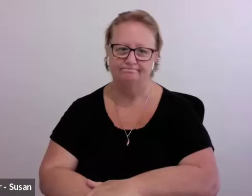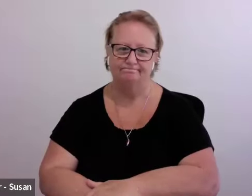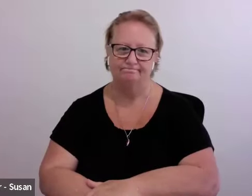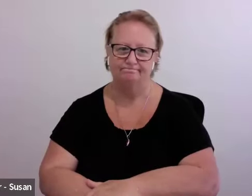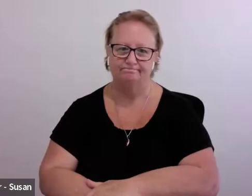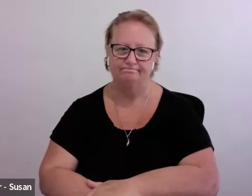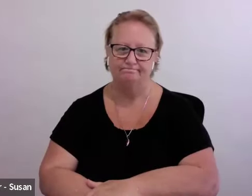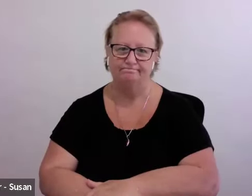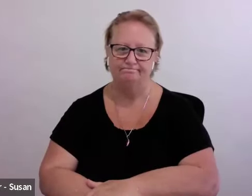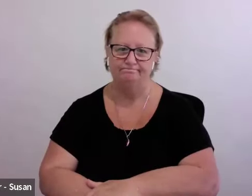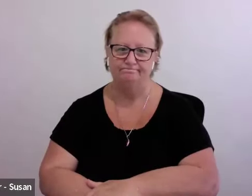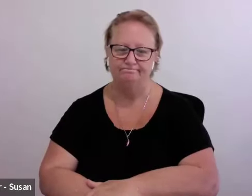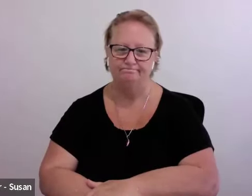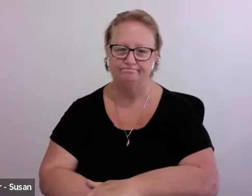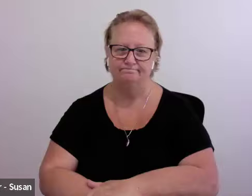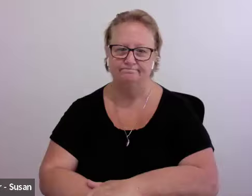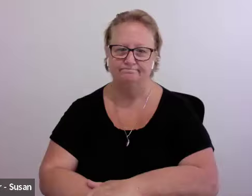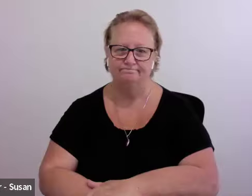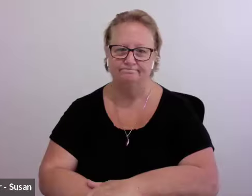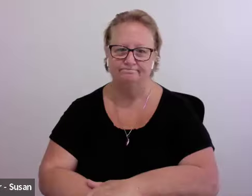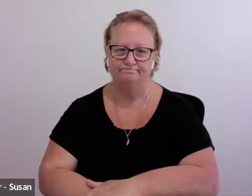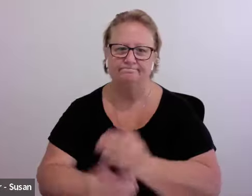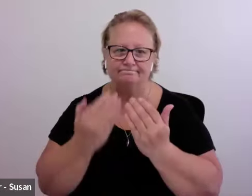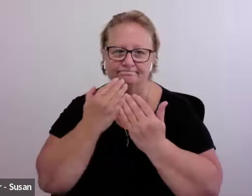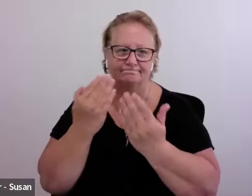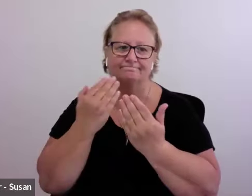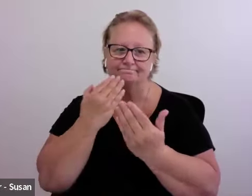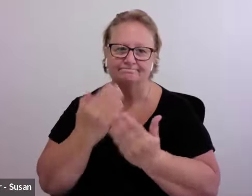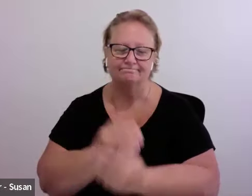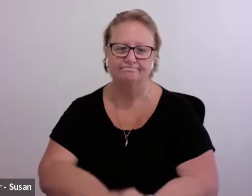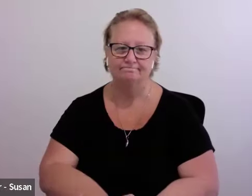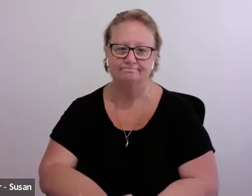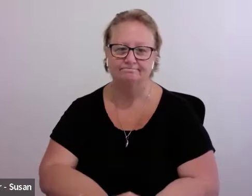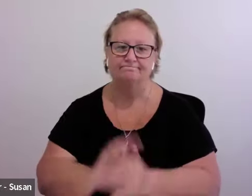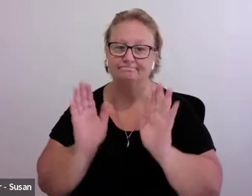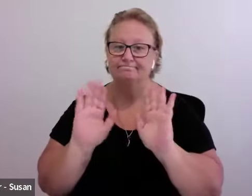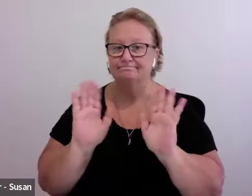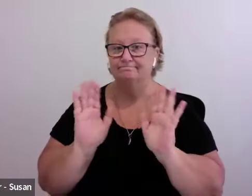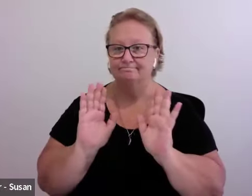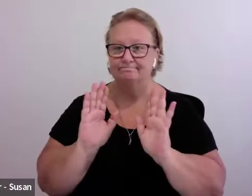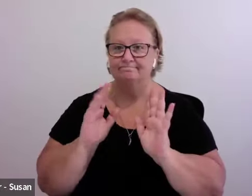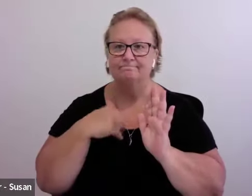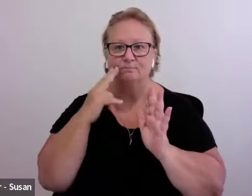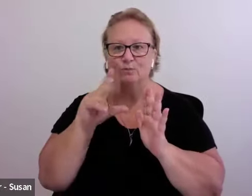support officer, oversees this funding round and will take you through what rearea really looking for. Over to you,